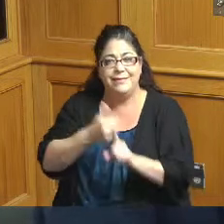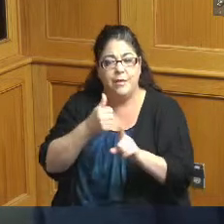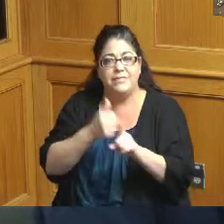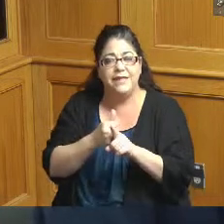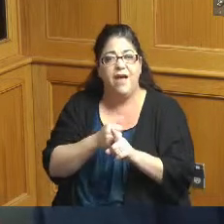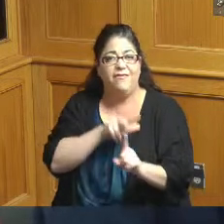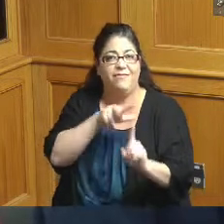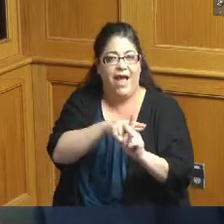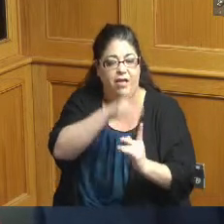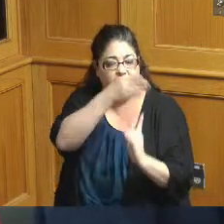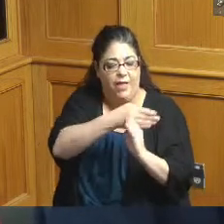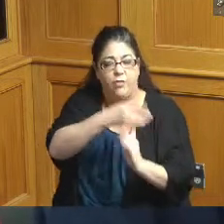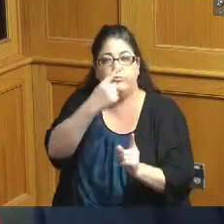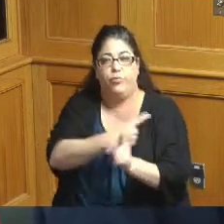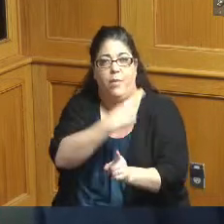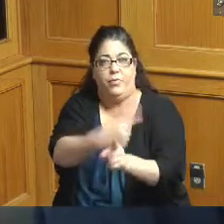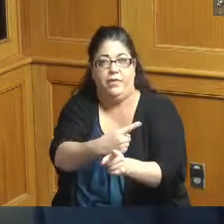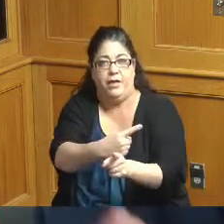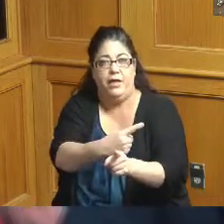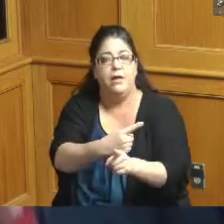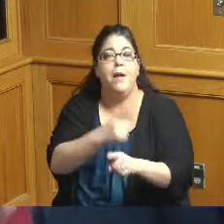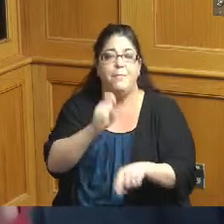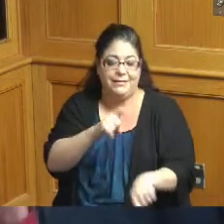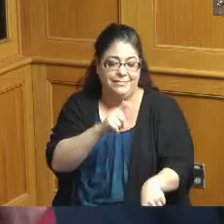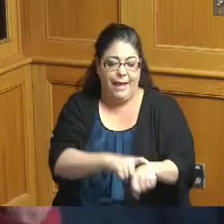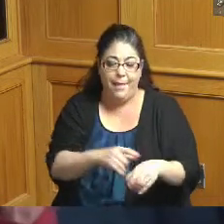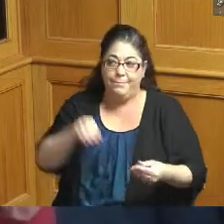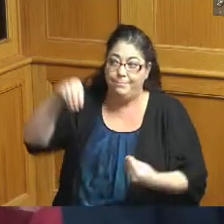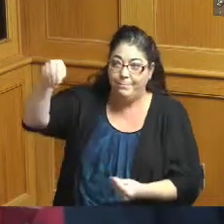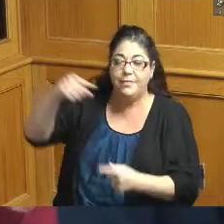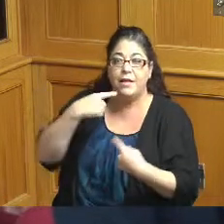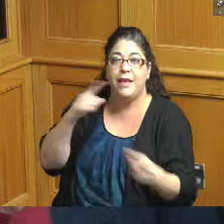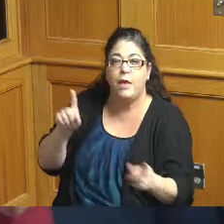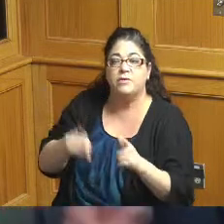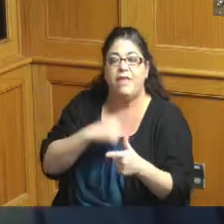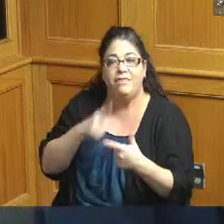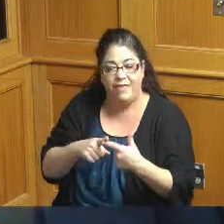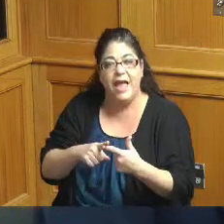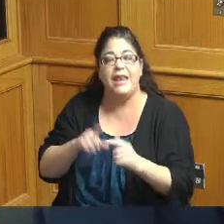more efficient manner providing for the timely execution of Justice the documents required to